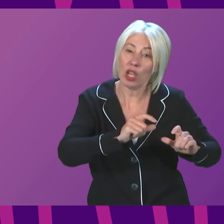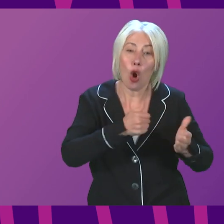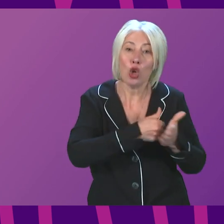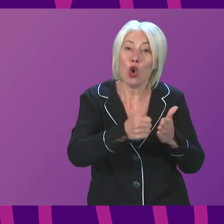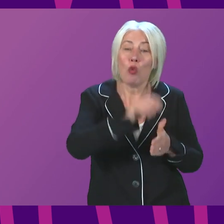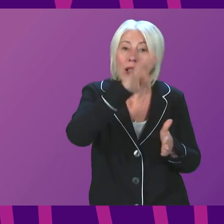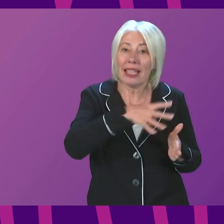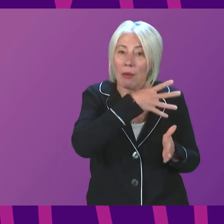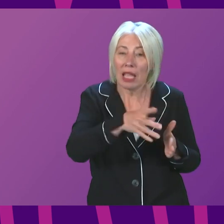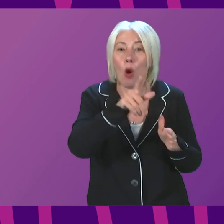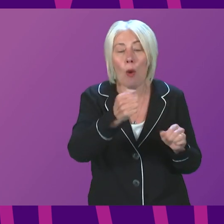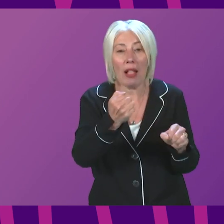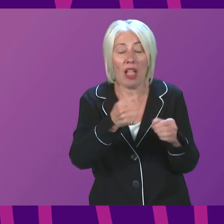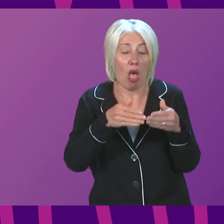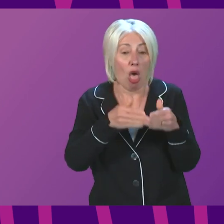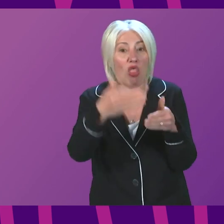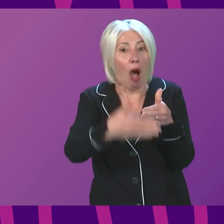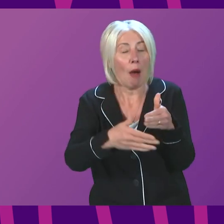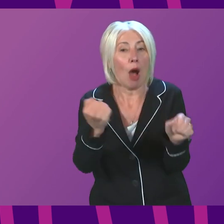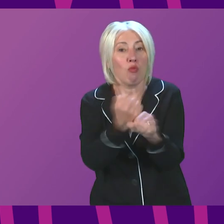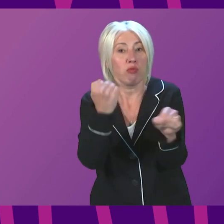while the harbour is being redeveloped?